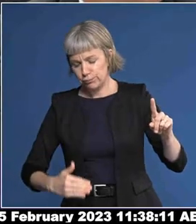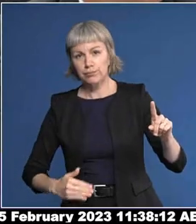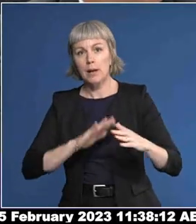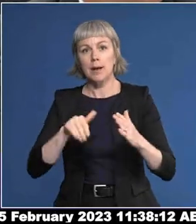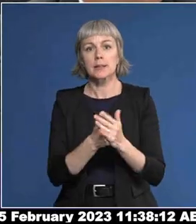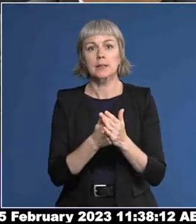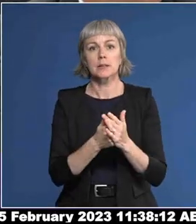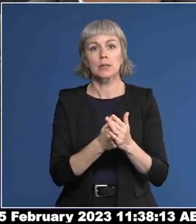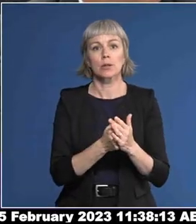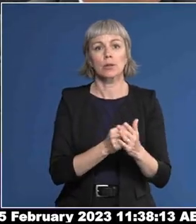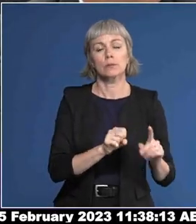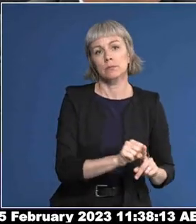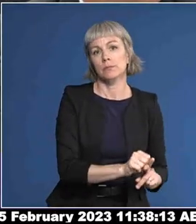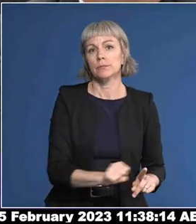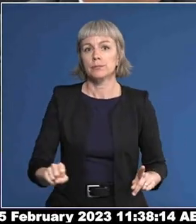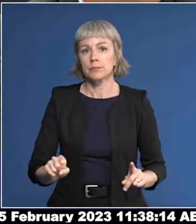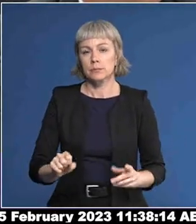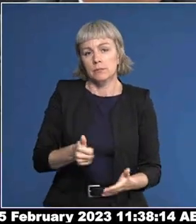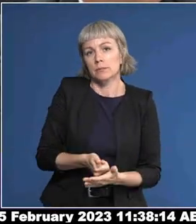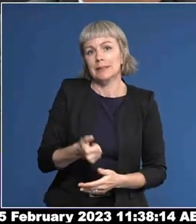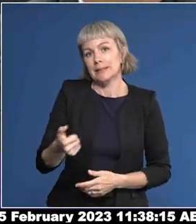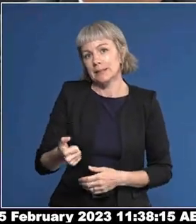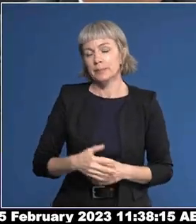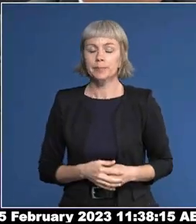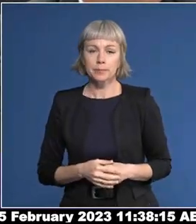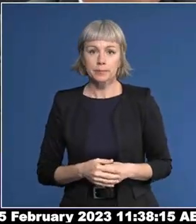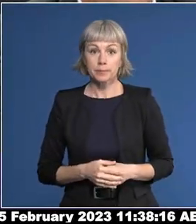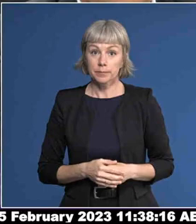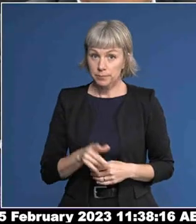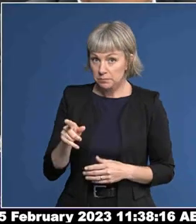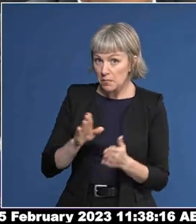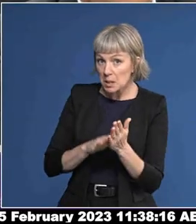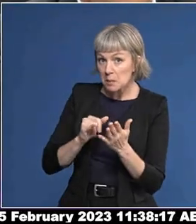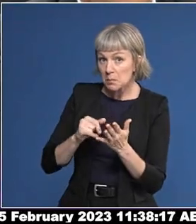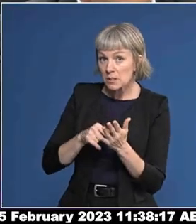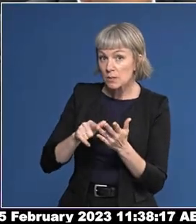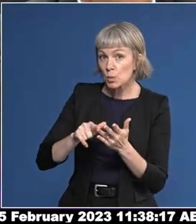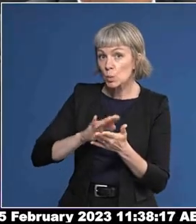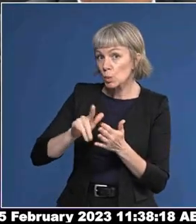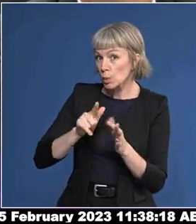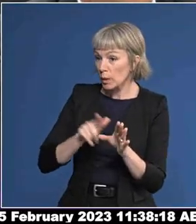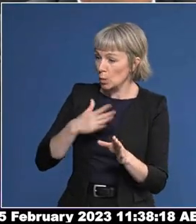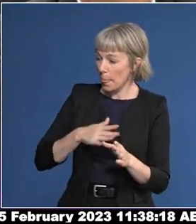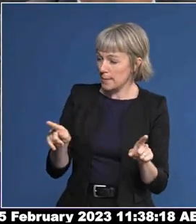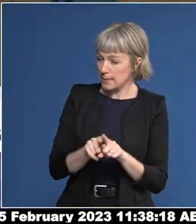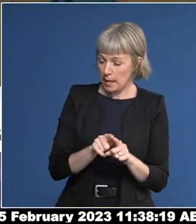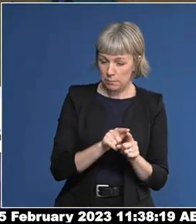If Ms Toohey would like the extract of the transcript, let us know and I can arrange that. CHAIR: Thank you. MS EASTMAN: Could we - Shall we adjourn for 15 minutes? For 15 minutes, please. CHAIR: Yes.